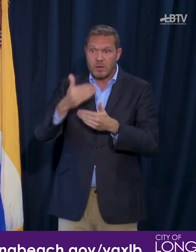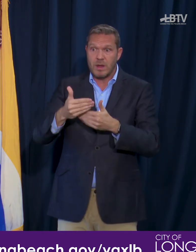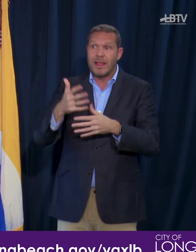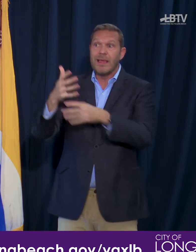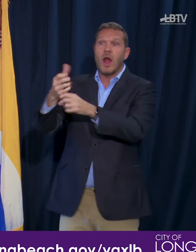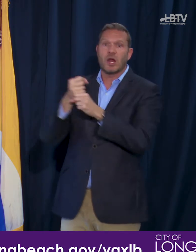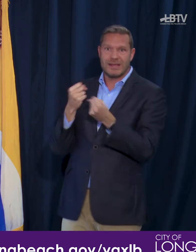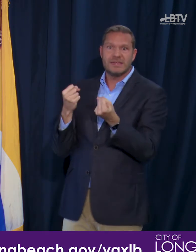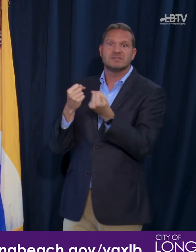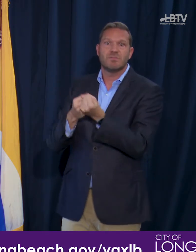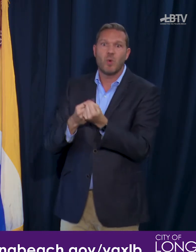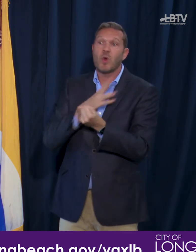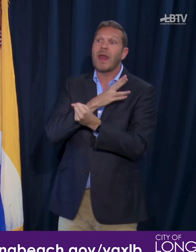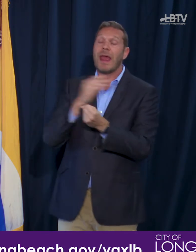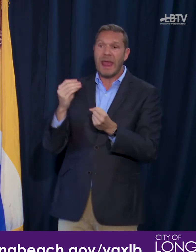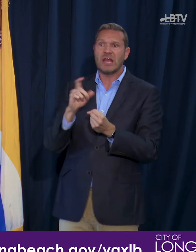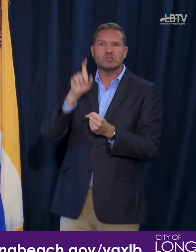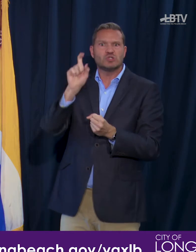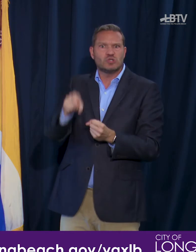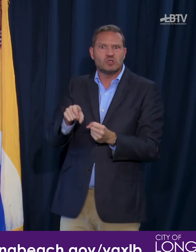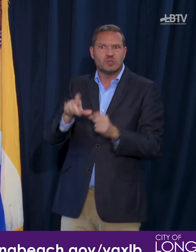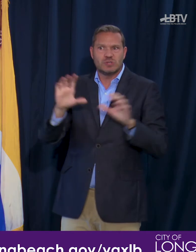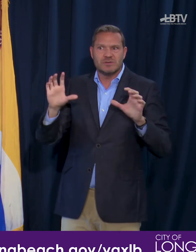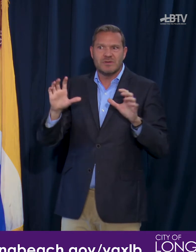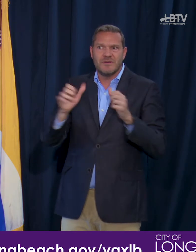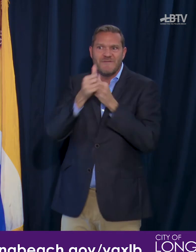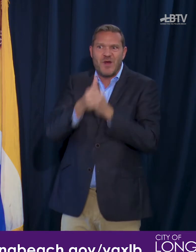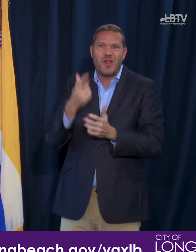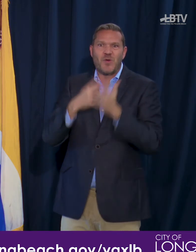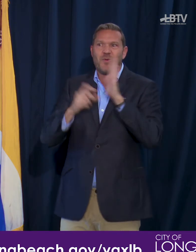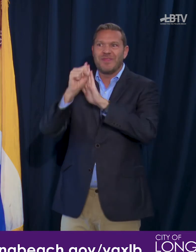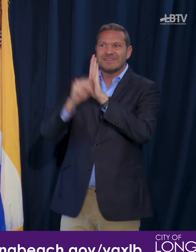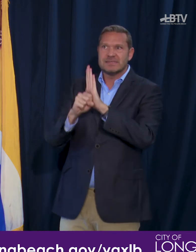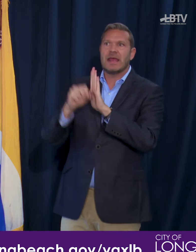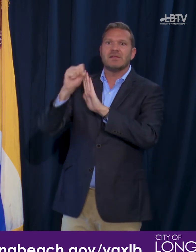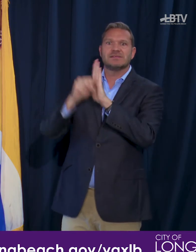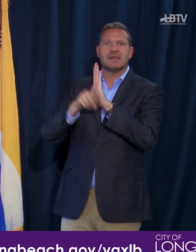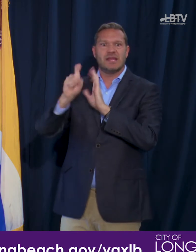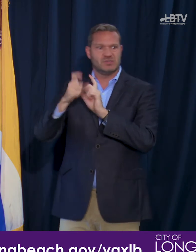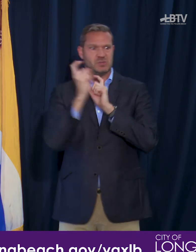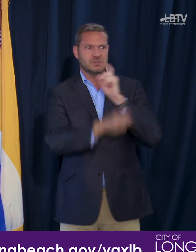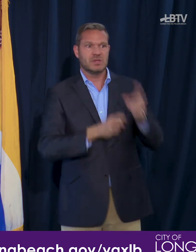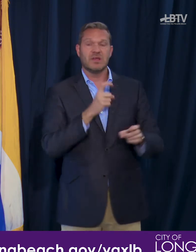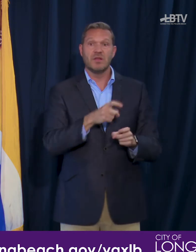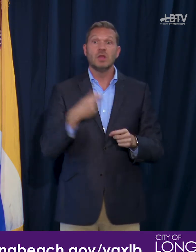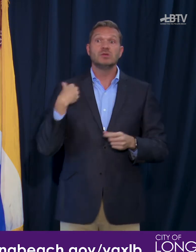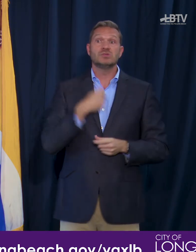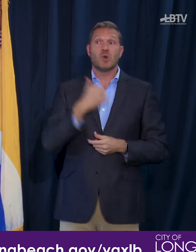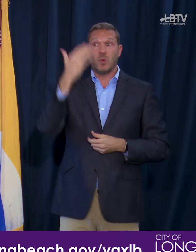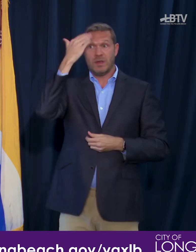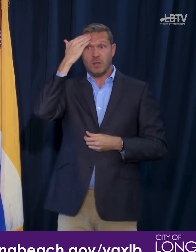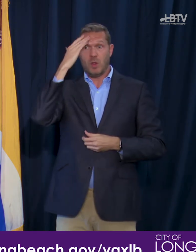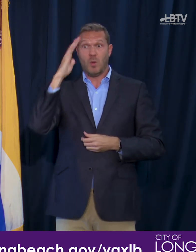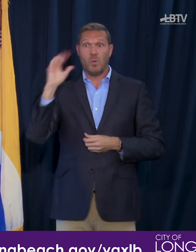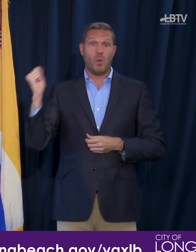rewarded for actually doing what the state is asking us to do. And so we know the vaccine supply is running down across the state but we're going to get